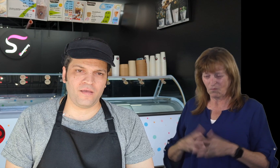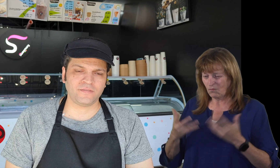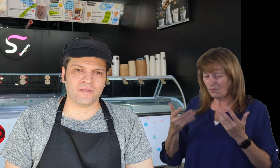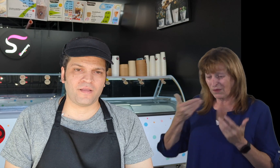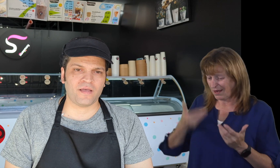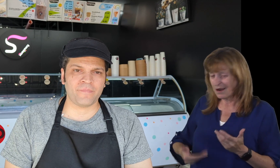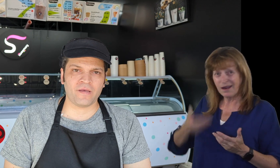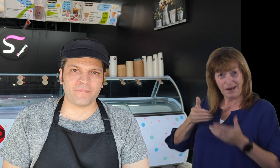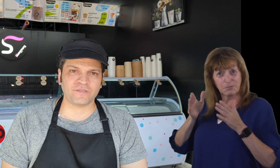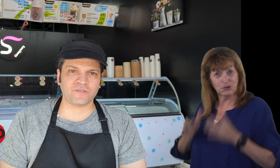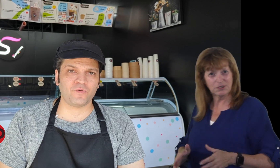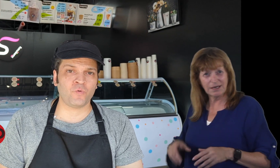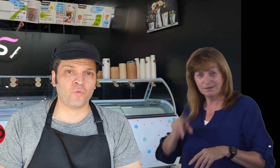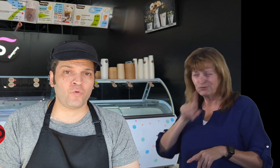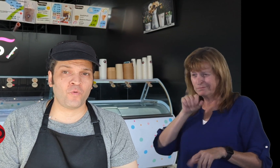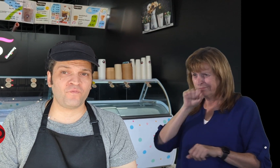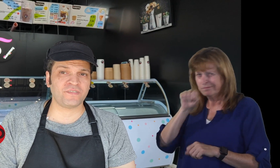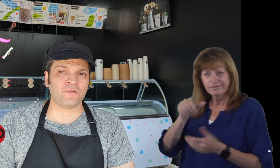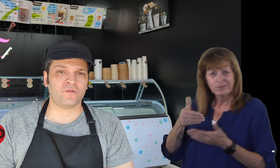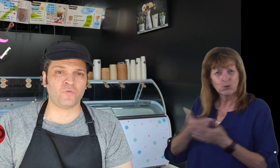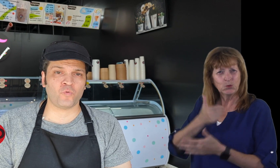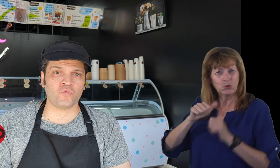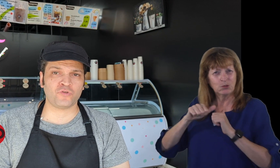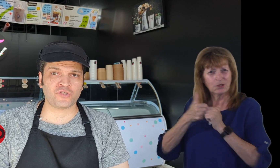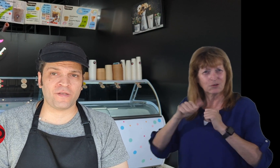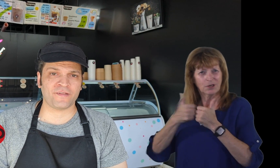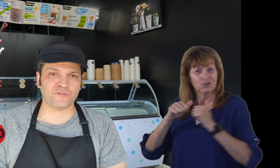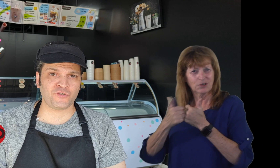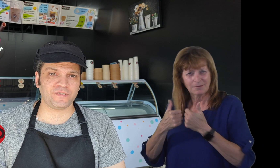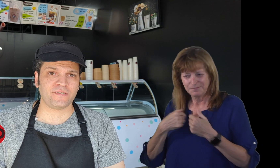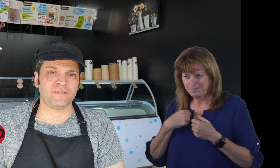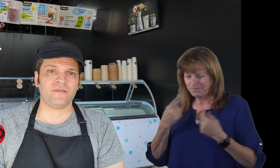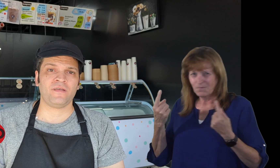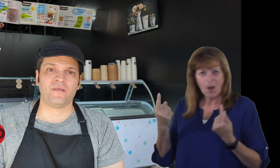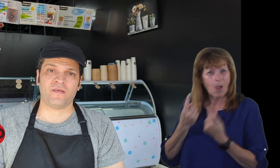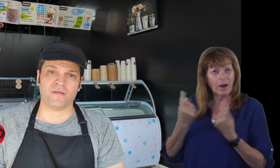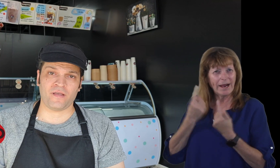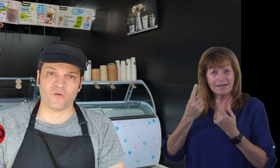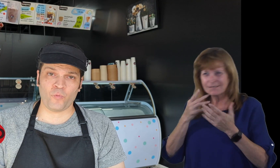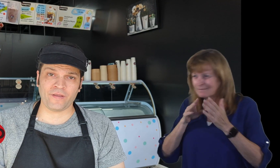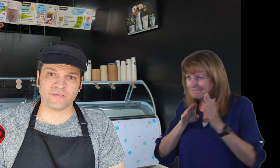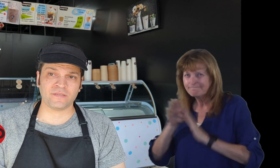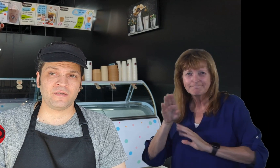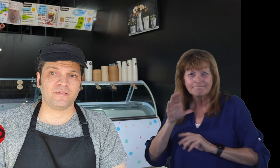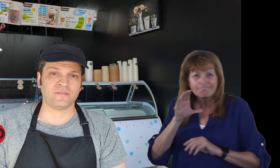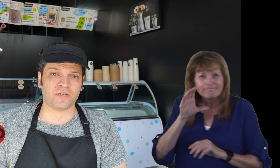As I am a person who loves new challenges, I always strive to search